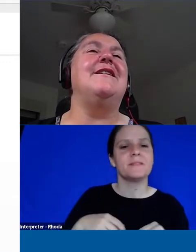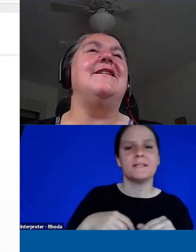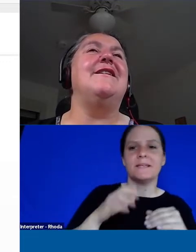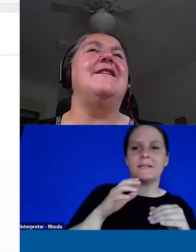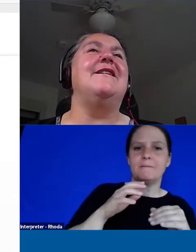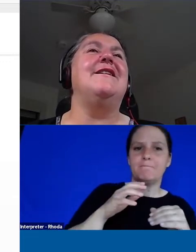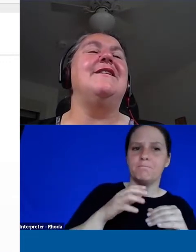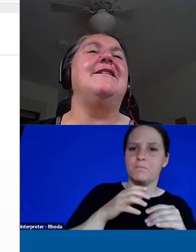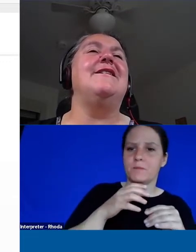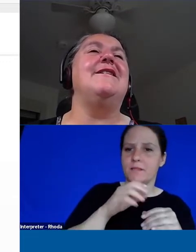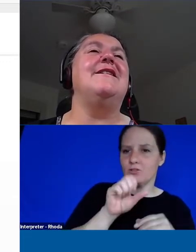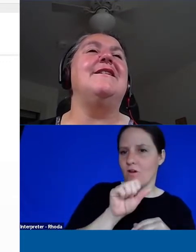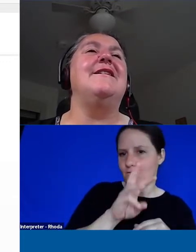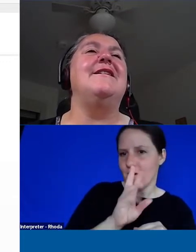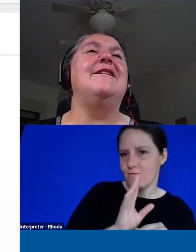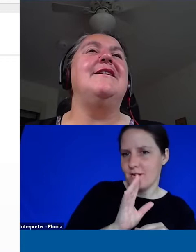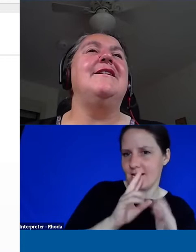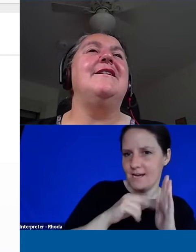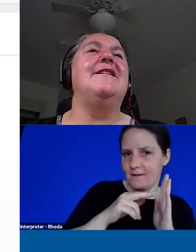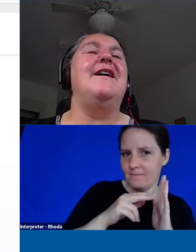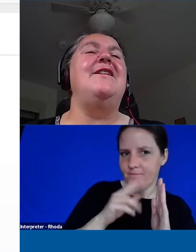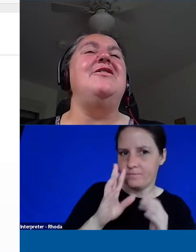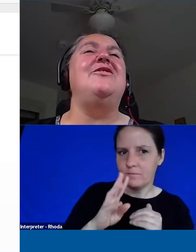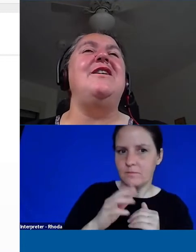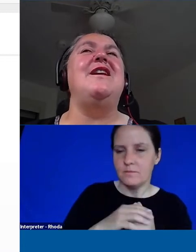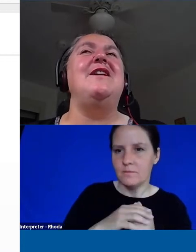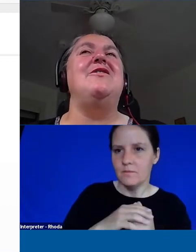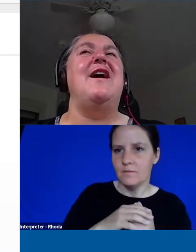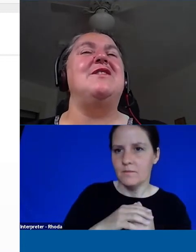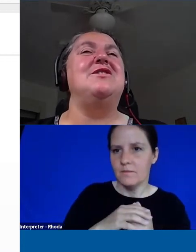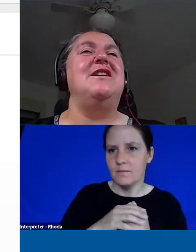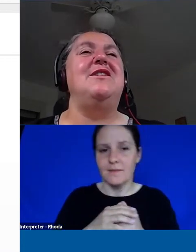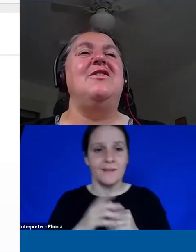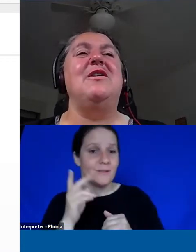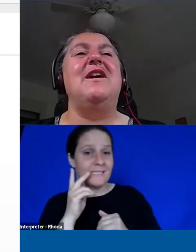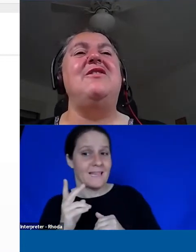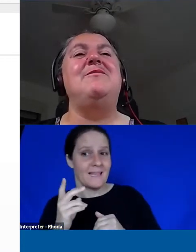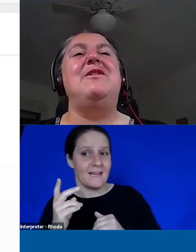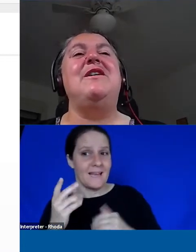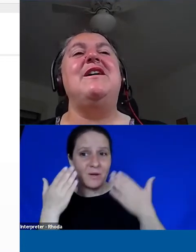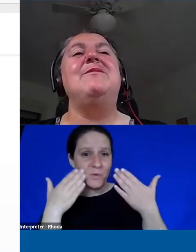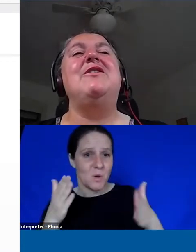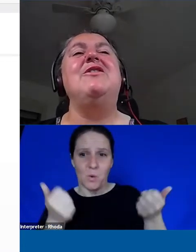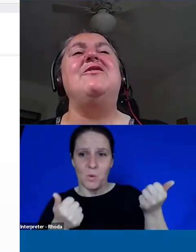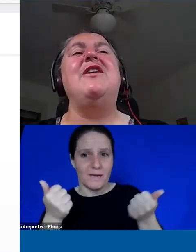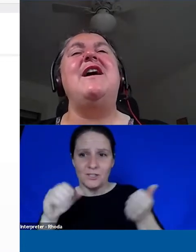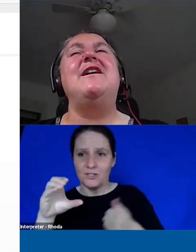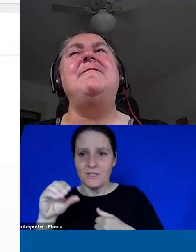and others, list with three items. Graphics are in GYCOM. And you'll see that I don't actually know what county I'm in right now. Let me go look for the heading.